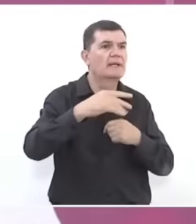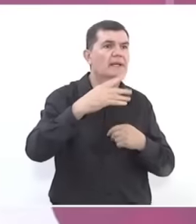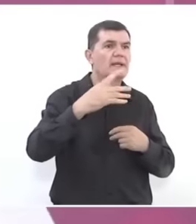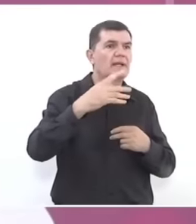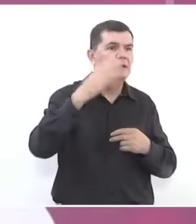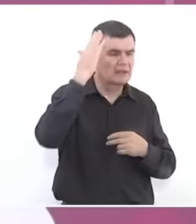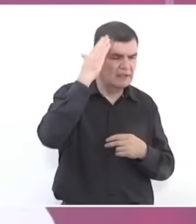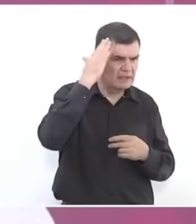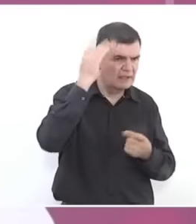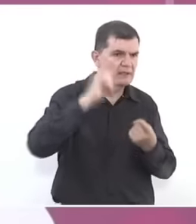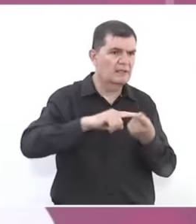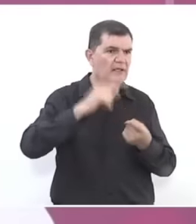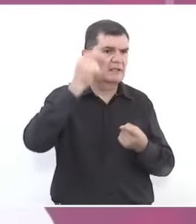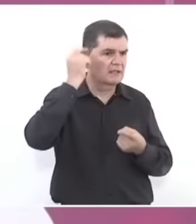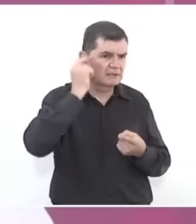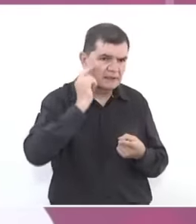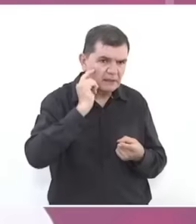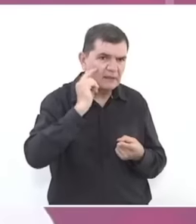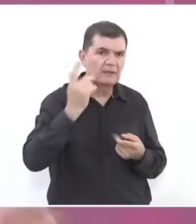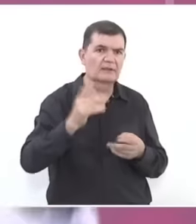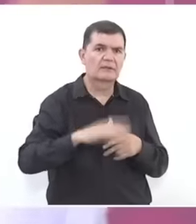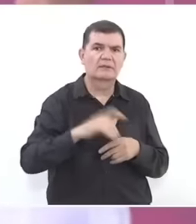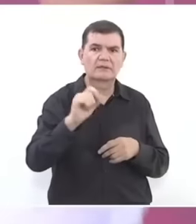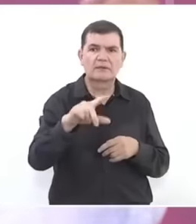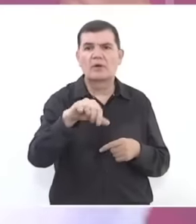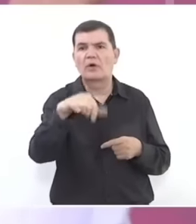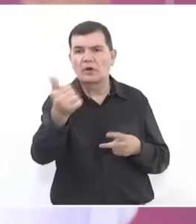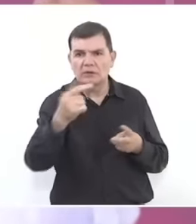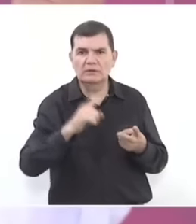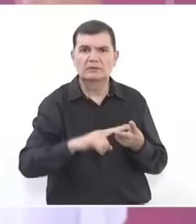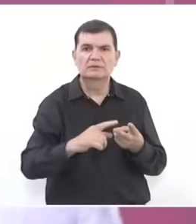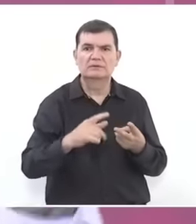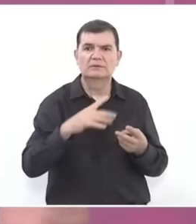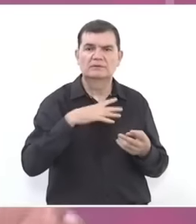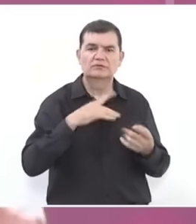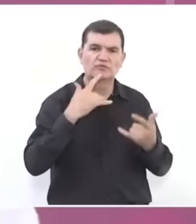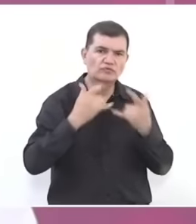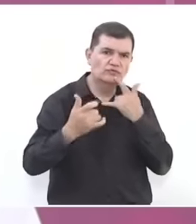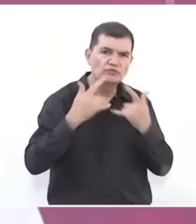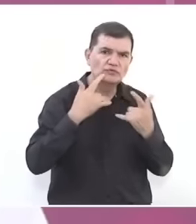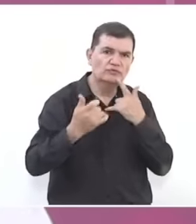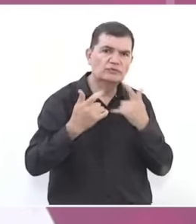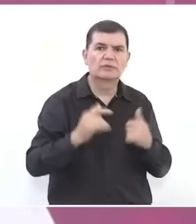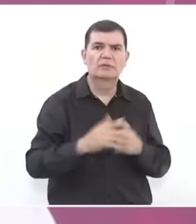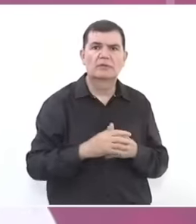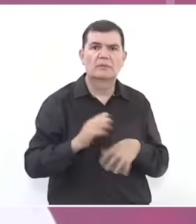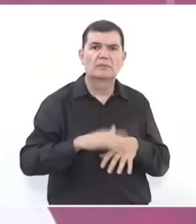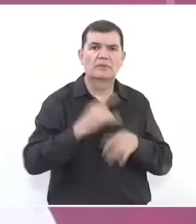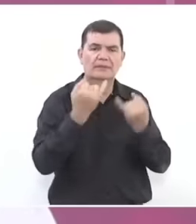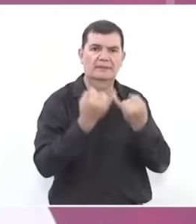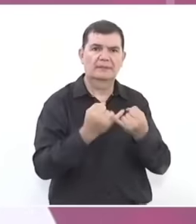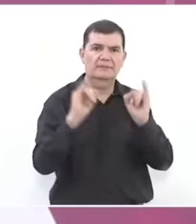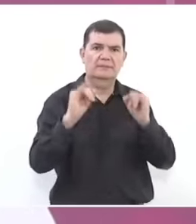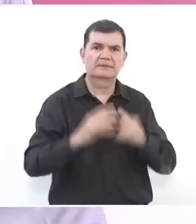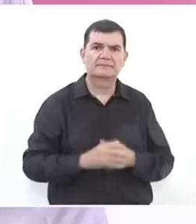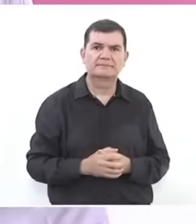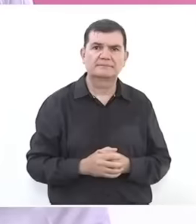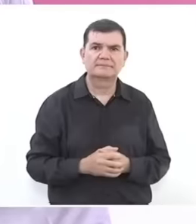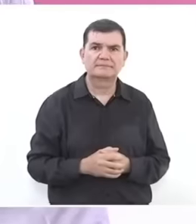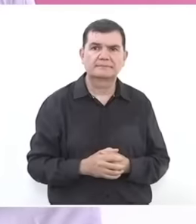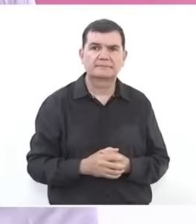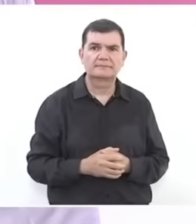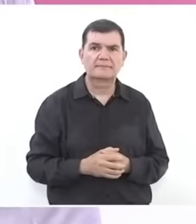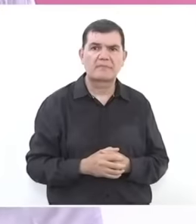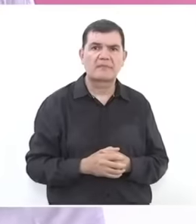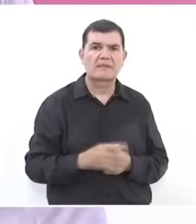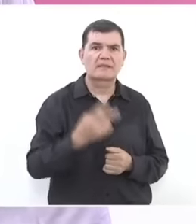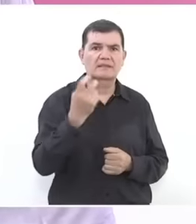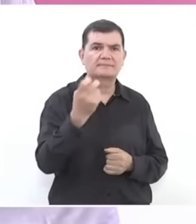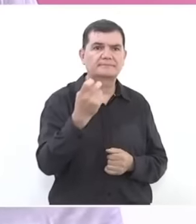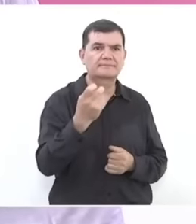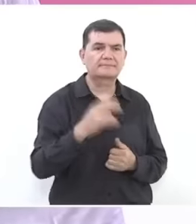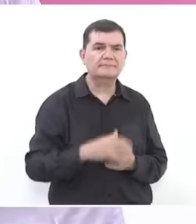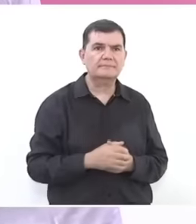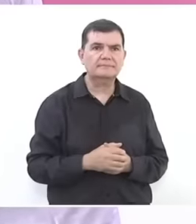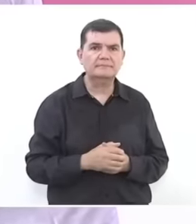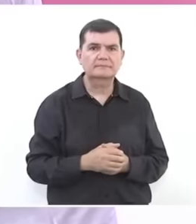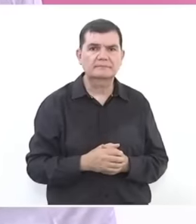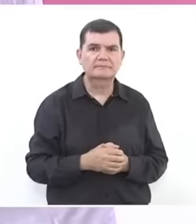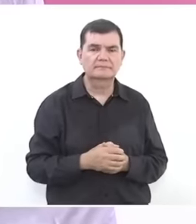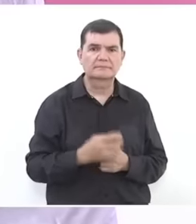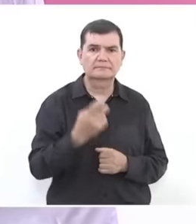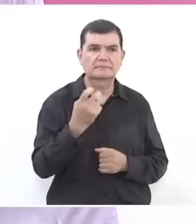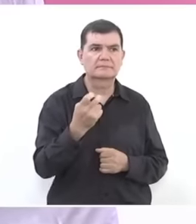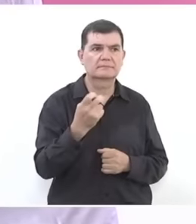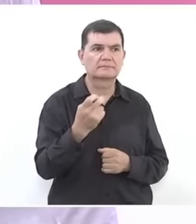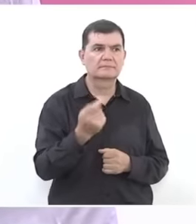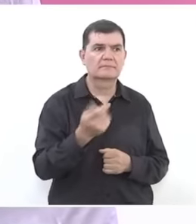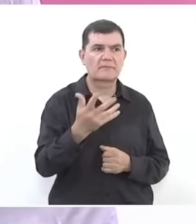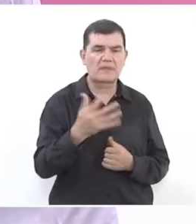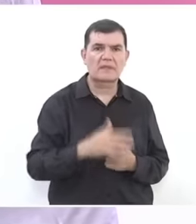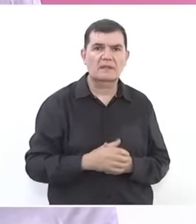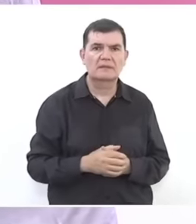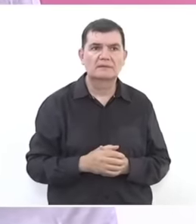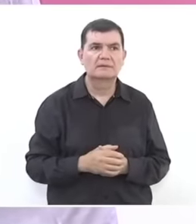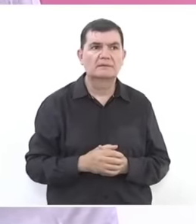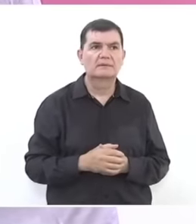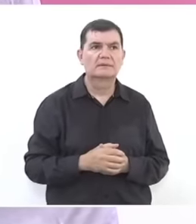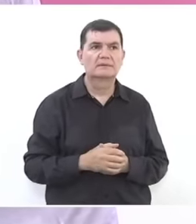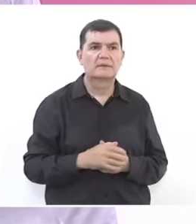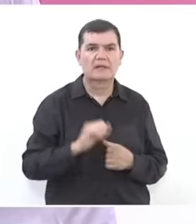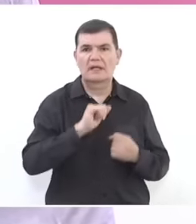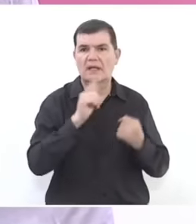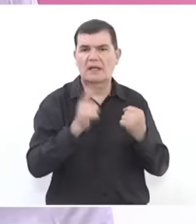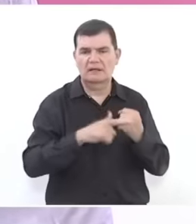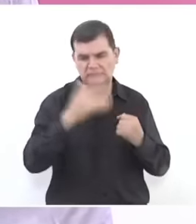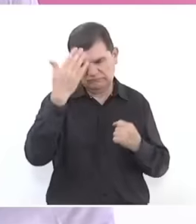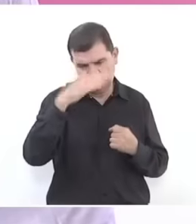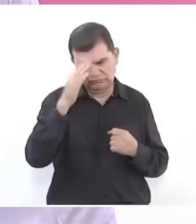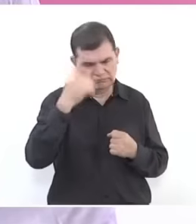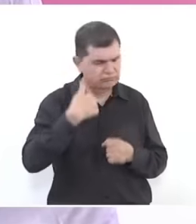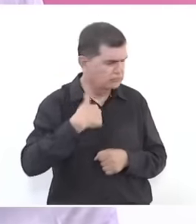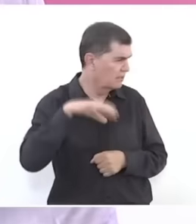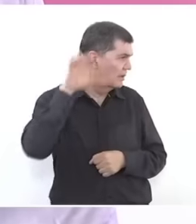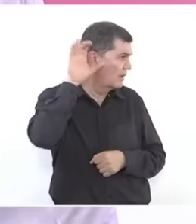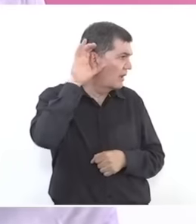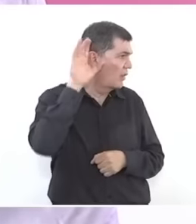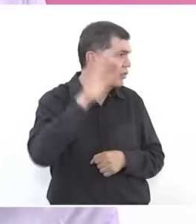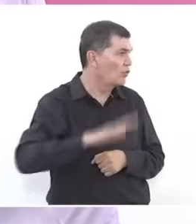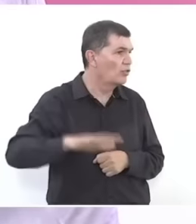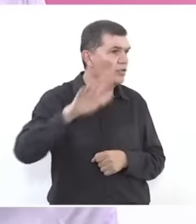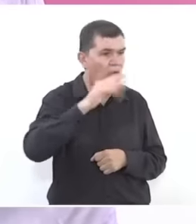Guerrero and other fighters for independence emerged. And that is something well known in Mexico by all